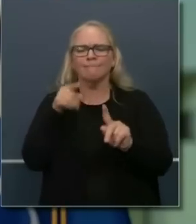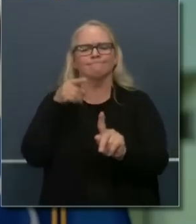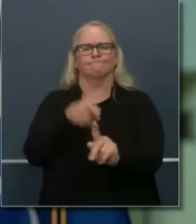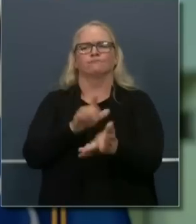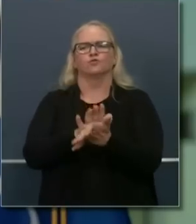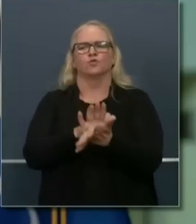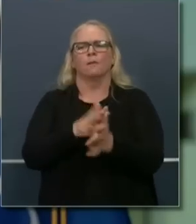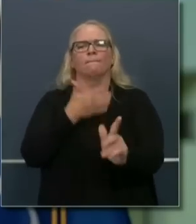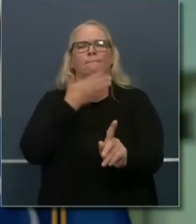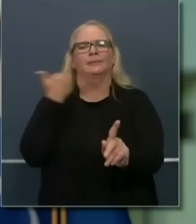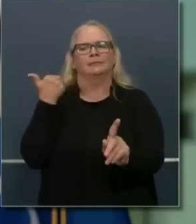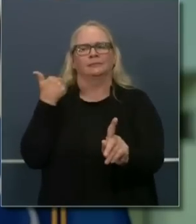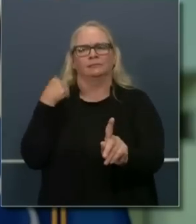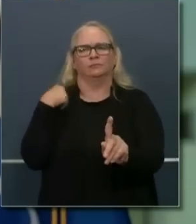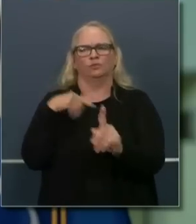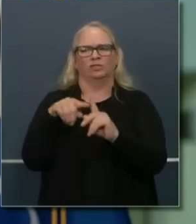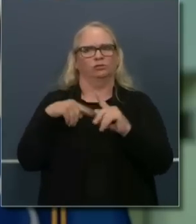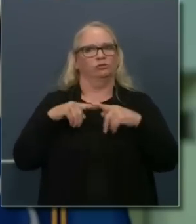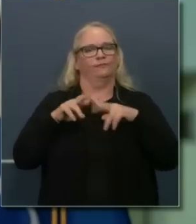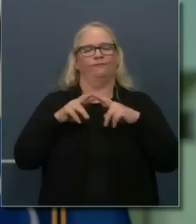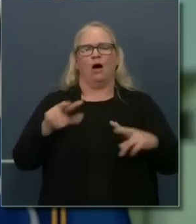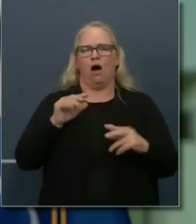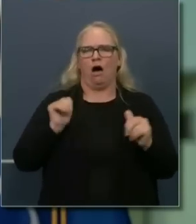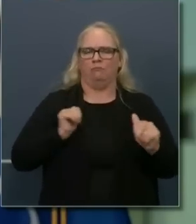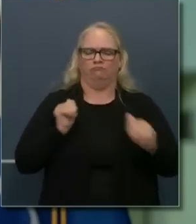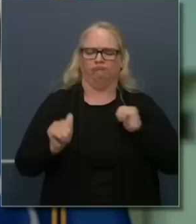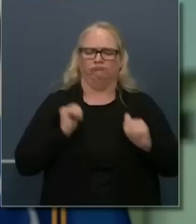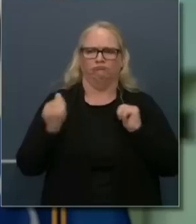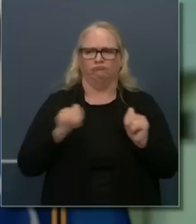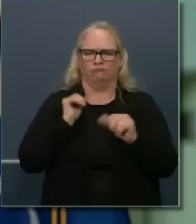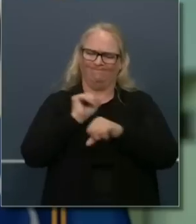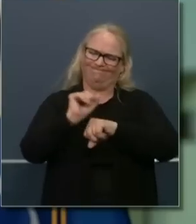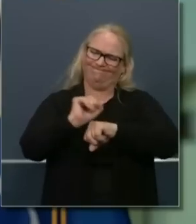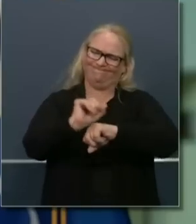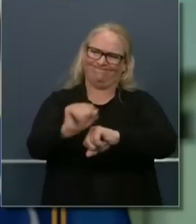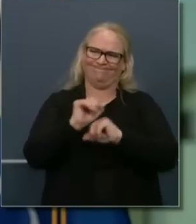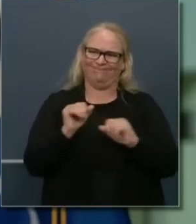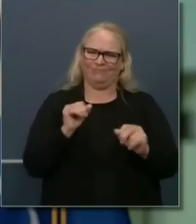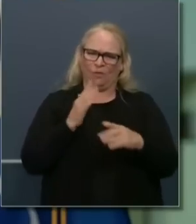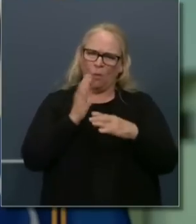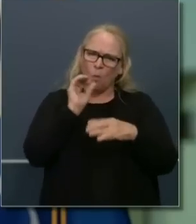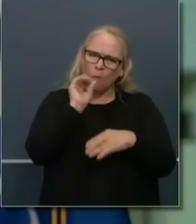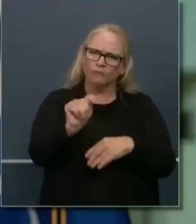TO INTENSIFY OUR AREAS OF FOCUS AND THAT WOULD INCLUDE OUR SCHOOLS AS WELL WE'RE VERY